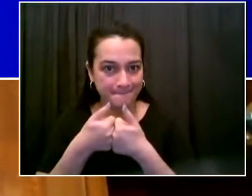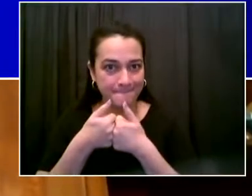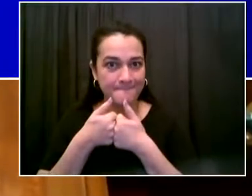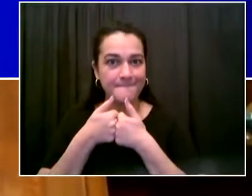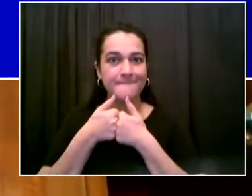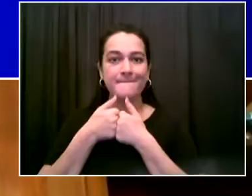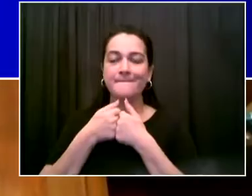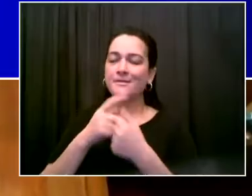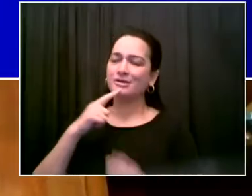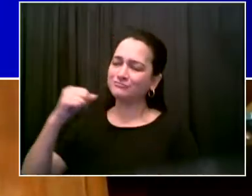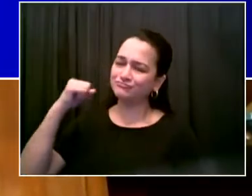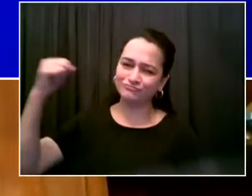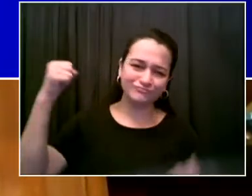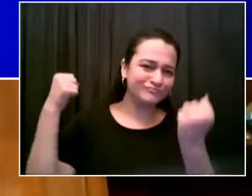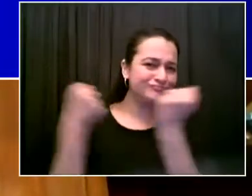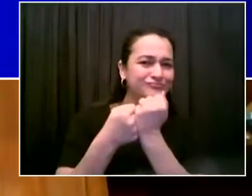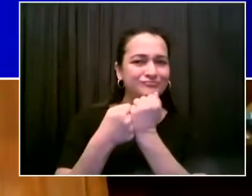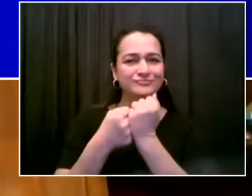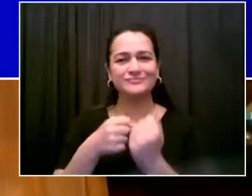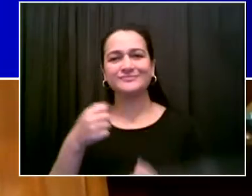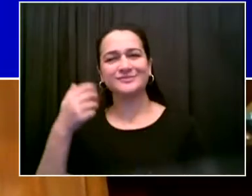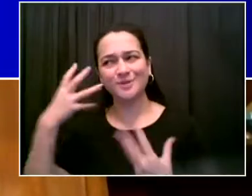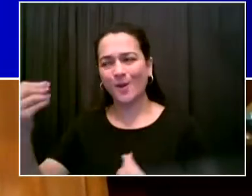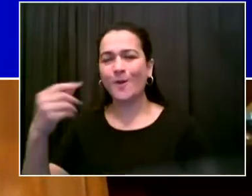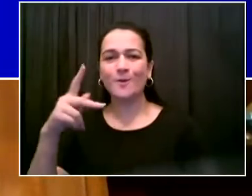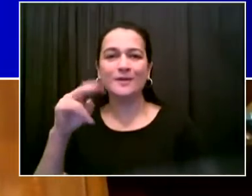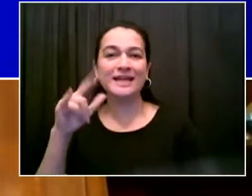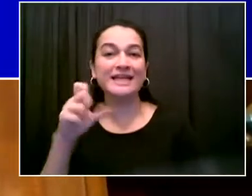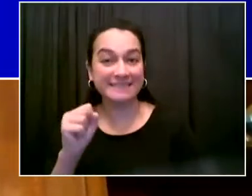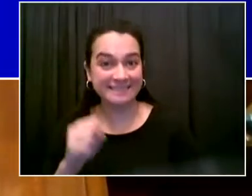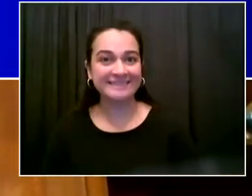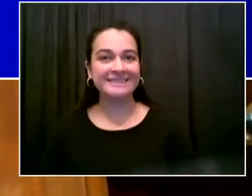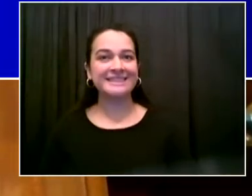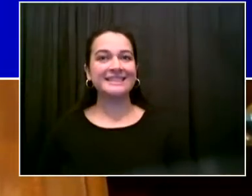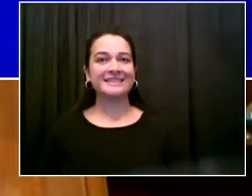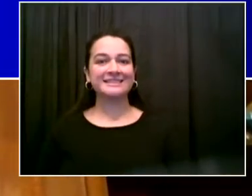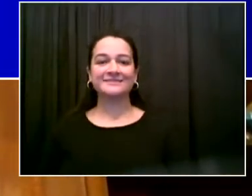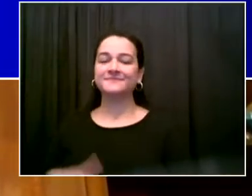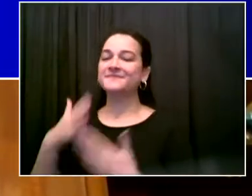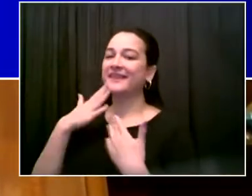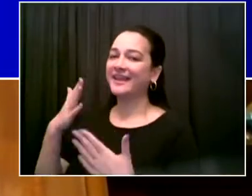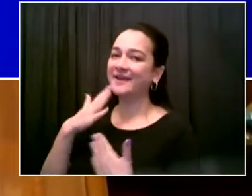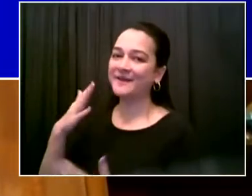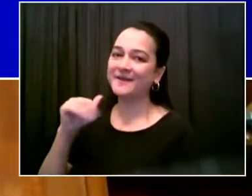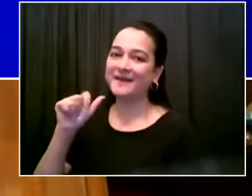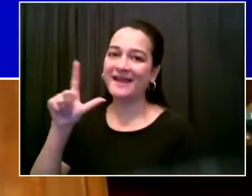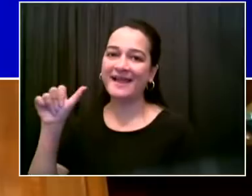VACCINATED AND LET'S GO KNICKS. ALLAN, THANK